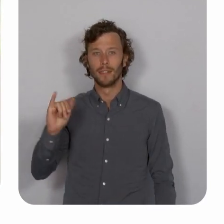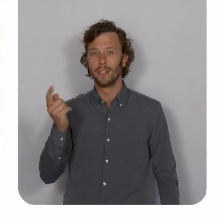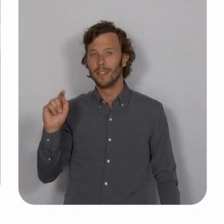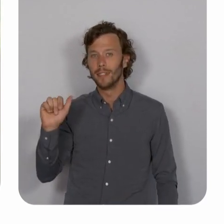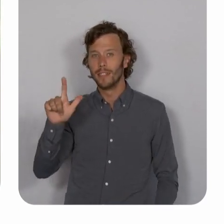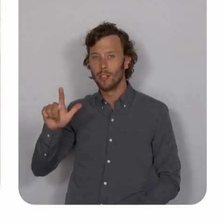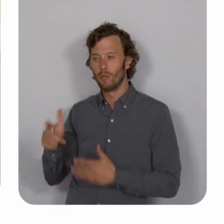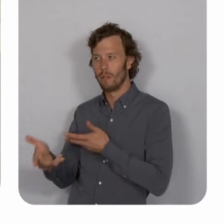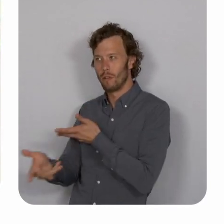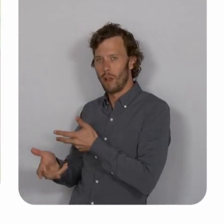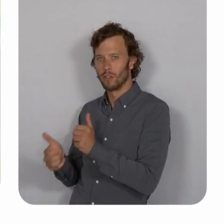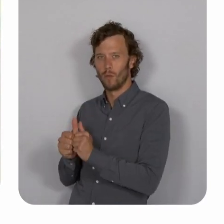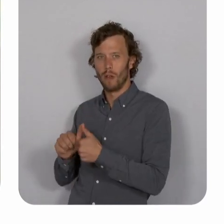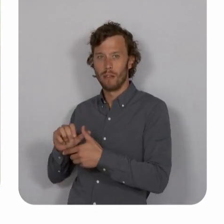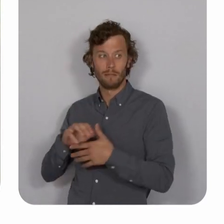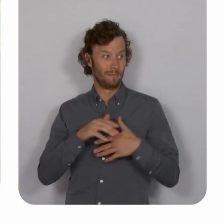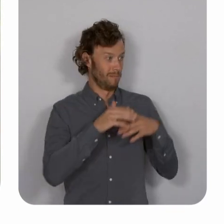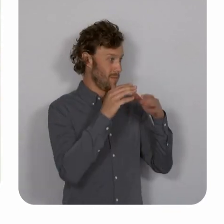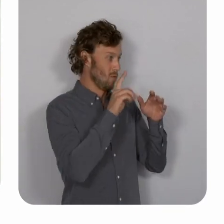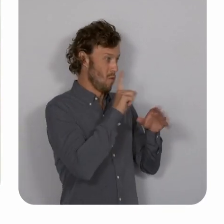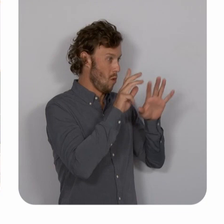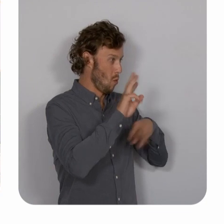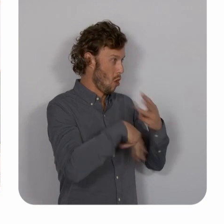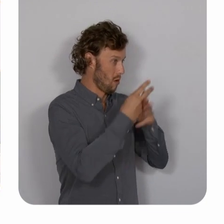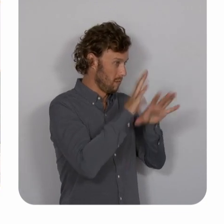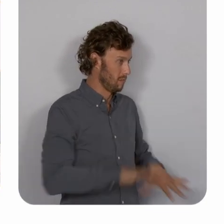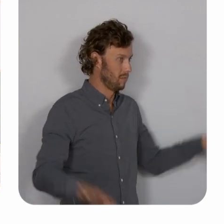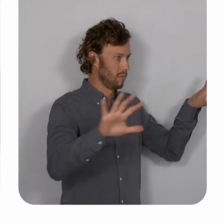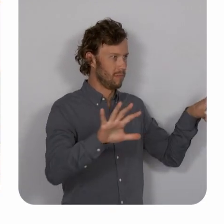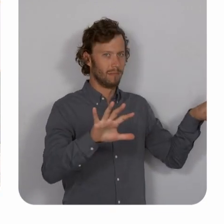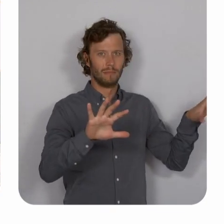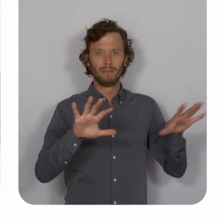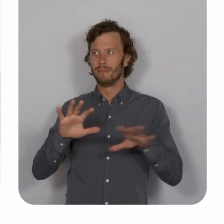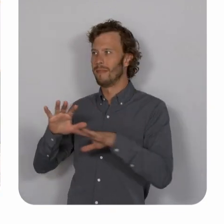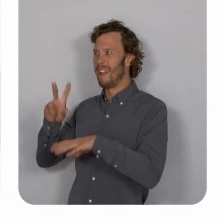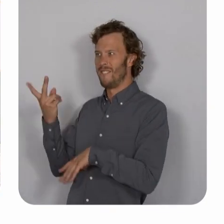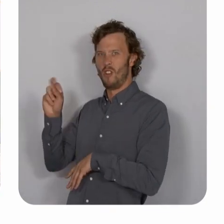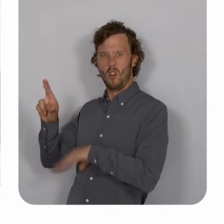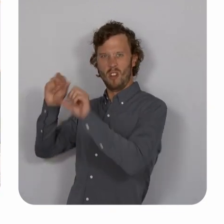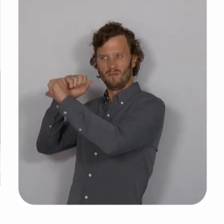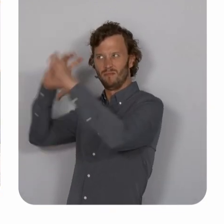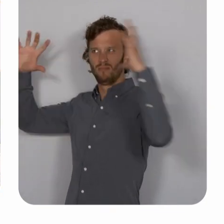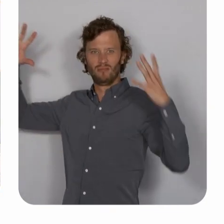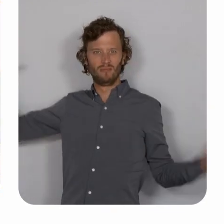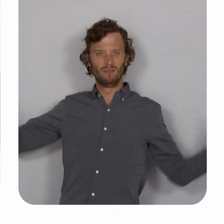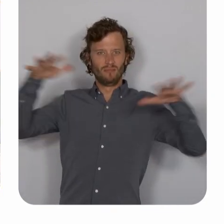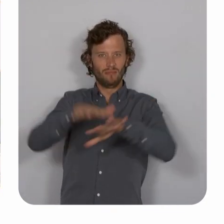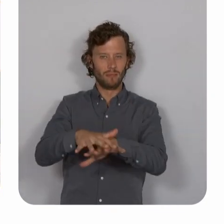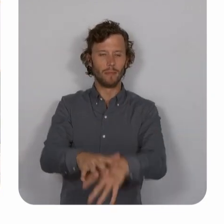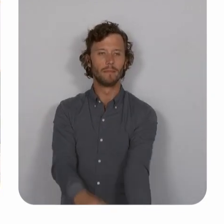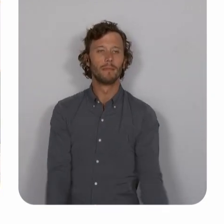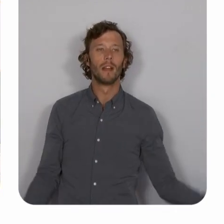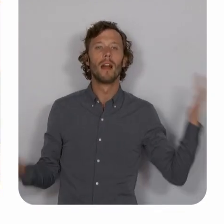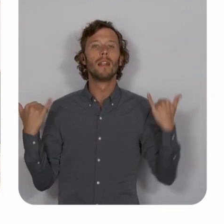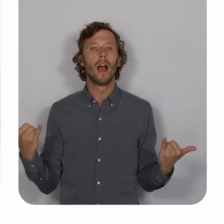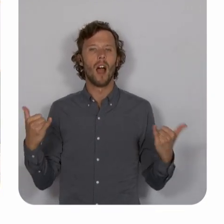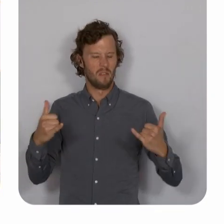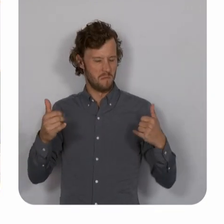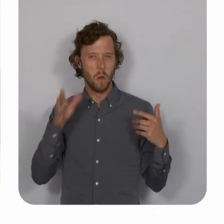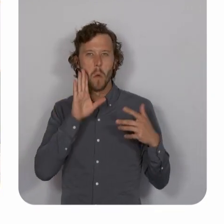My name is Jay Goluguri, and as a Product Manager for Mixed Reality, let me show you how to unlock this magic in your apps.